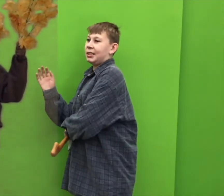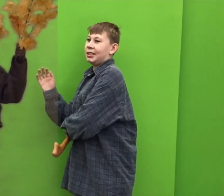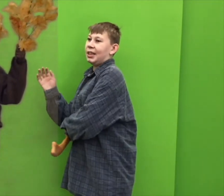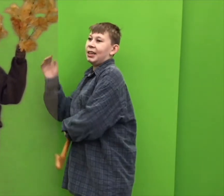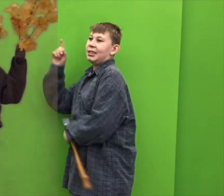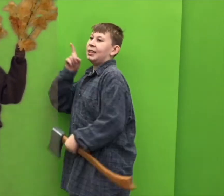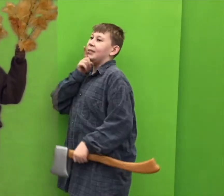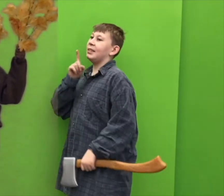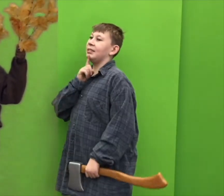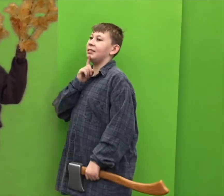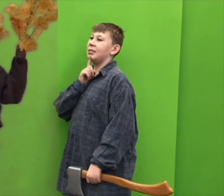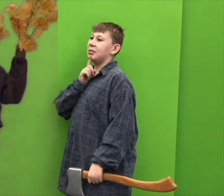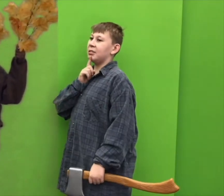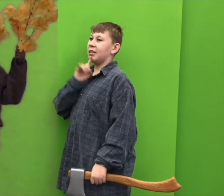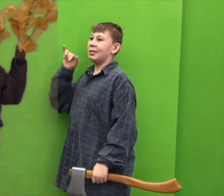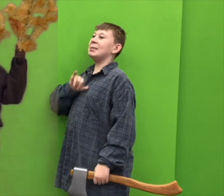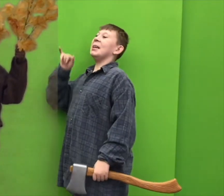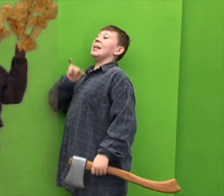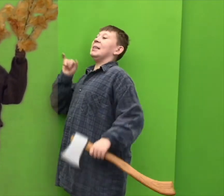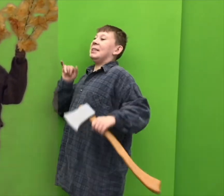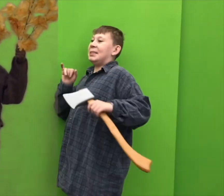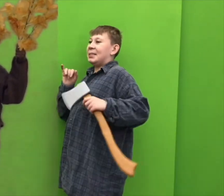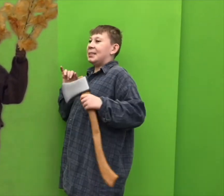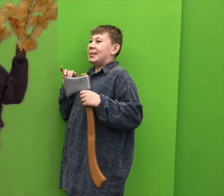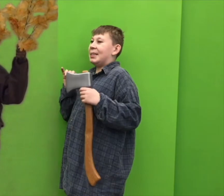oh the tree must be deaf